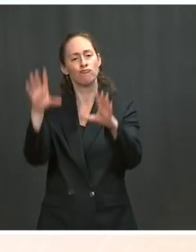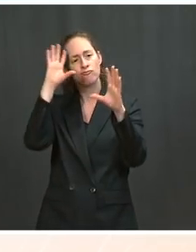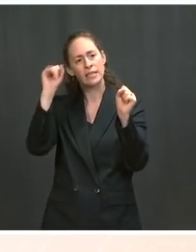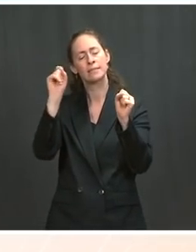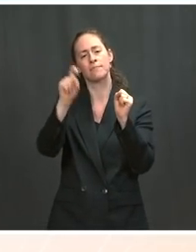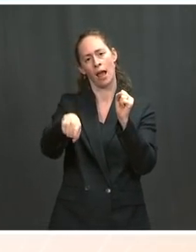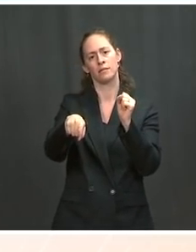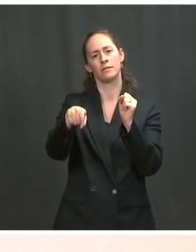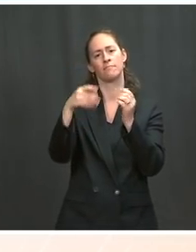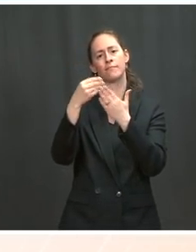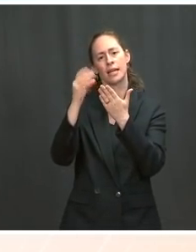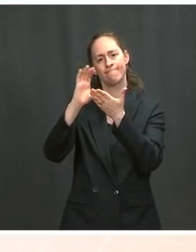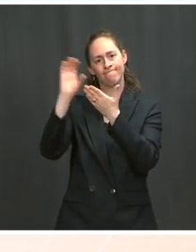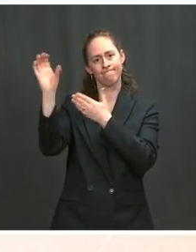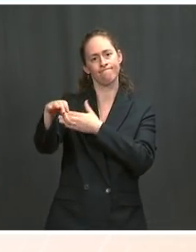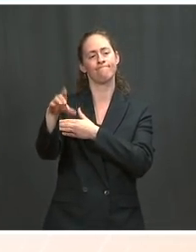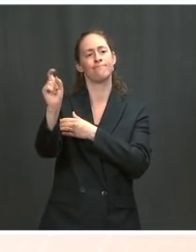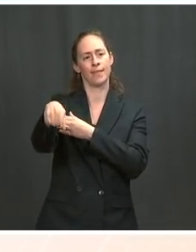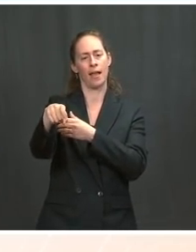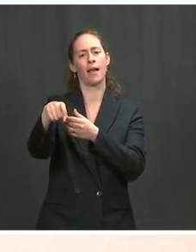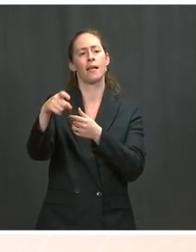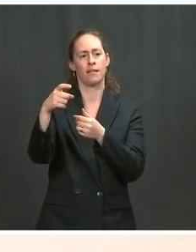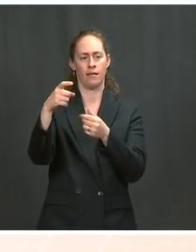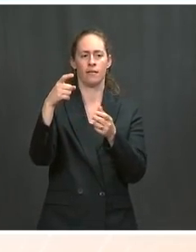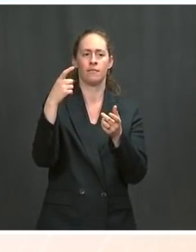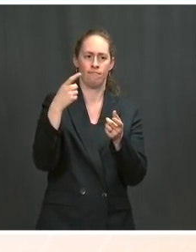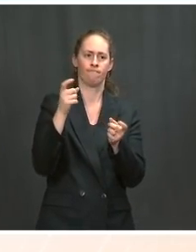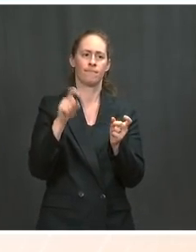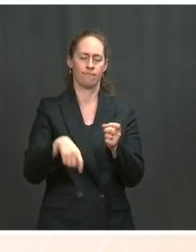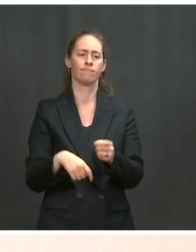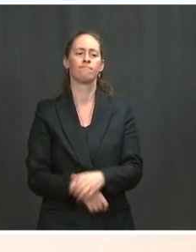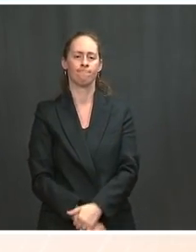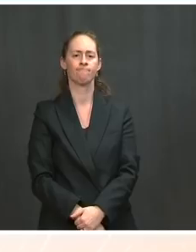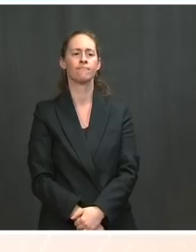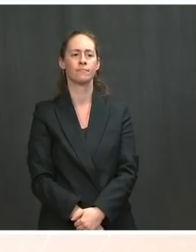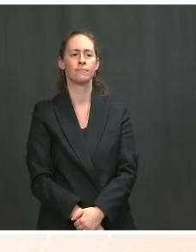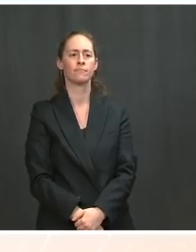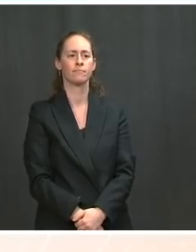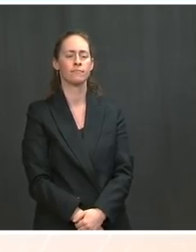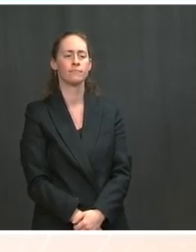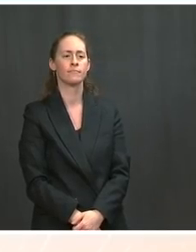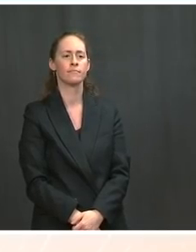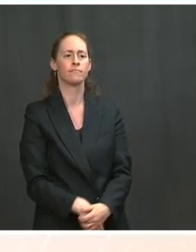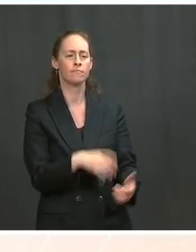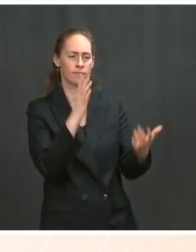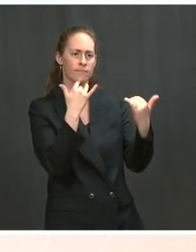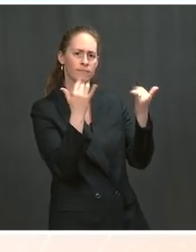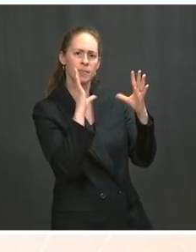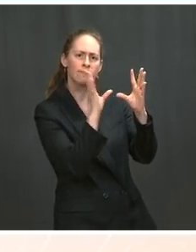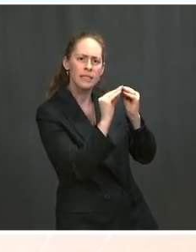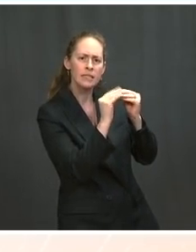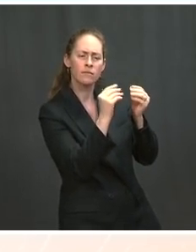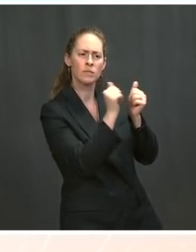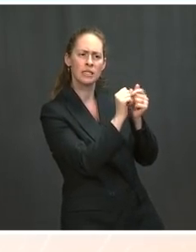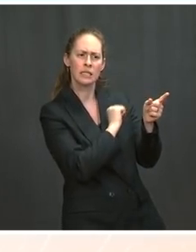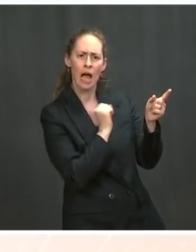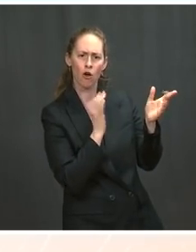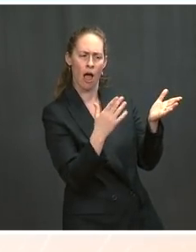five ranking members of important committees that will play a role here about how to move things forward. We'll see what they come forward with.